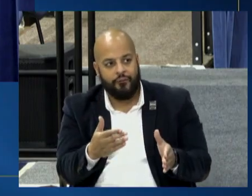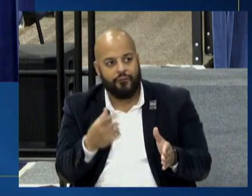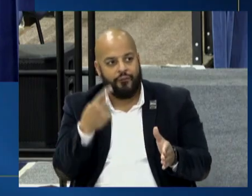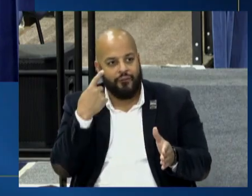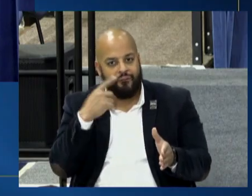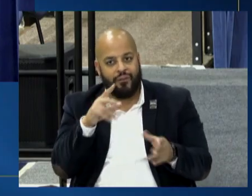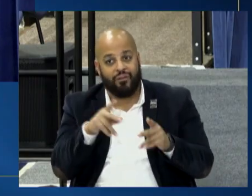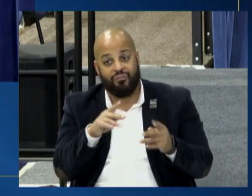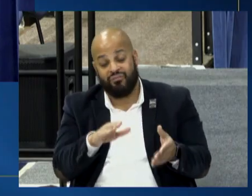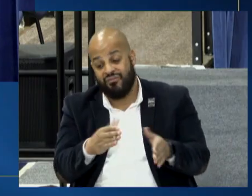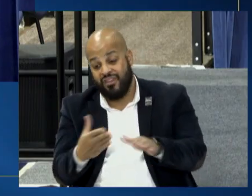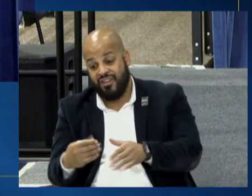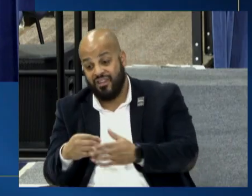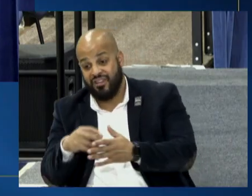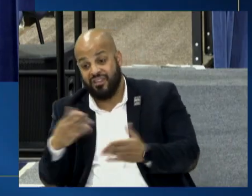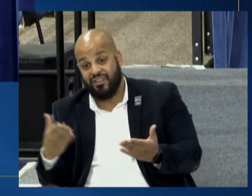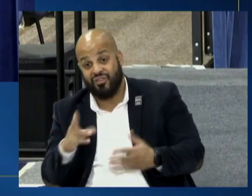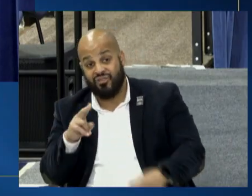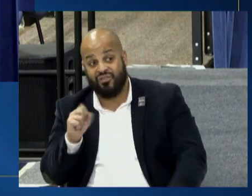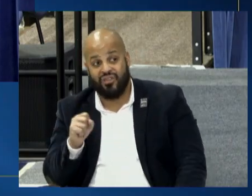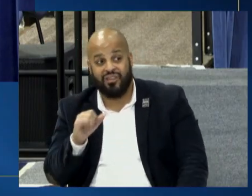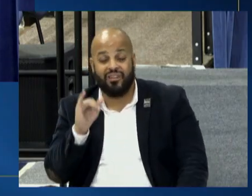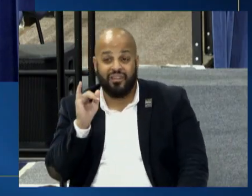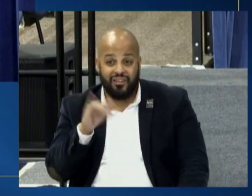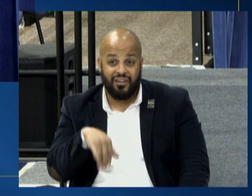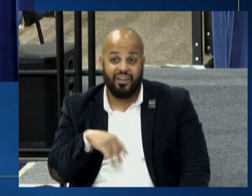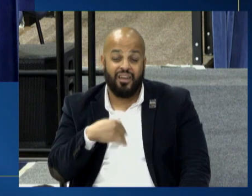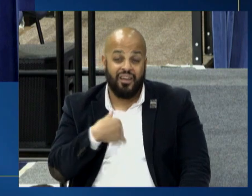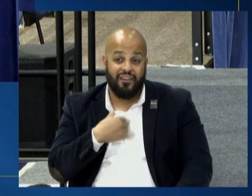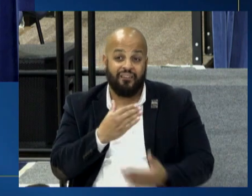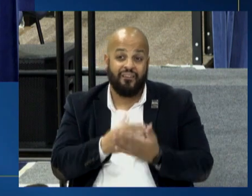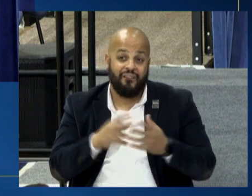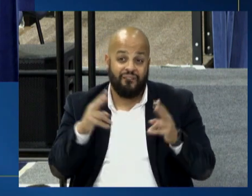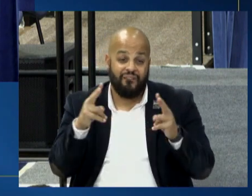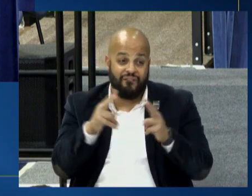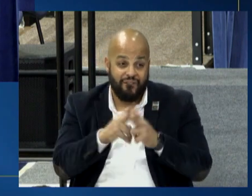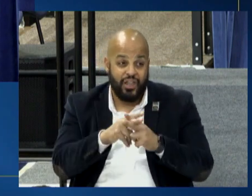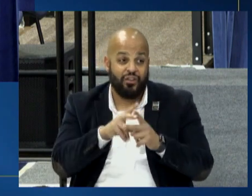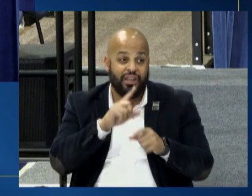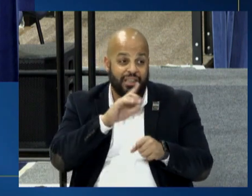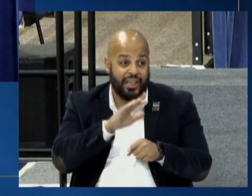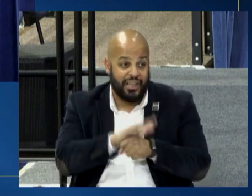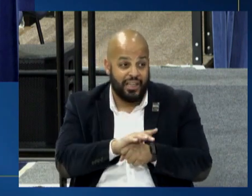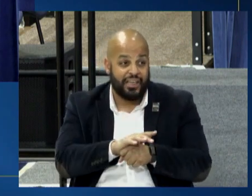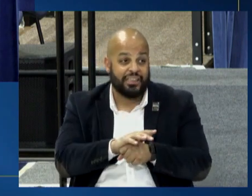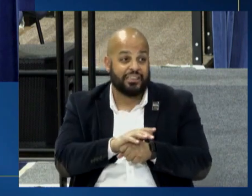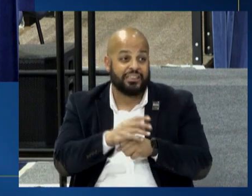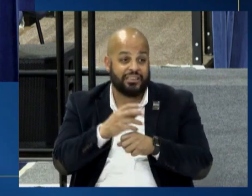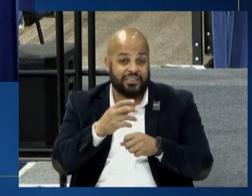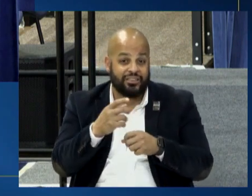in the U.S., we have had some very dedicated intentionality towards our program development.